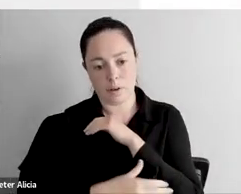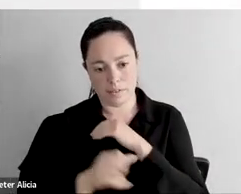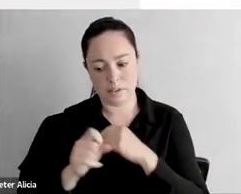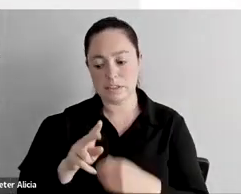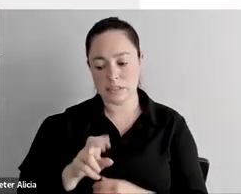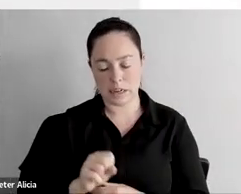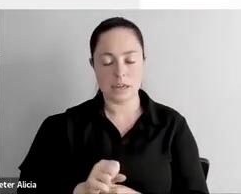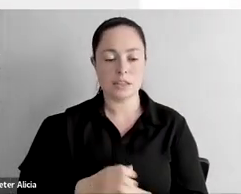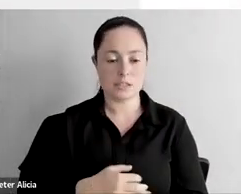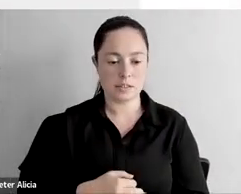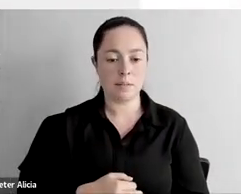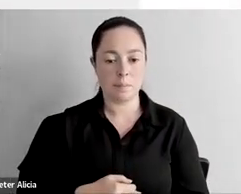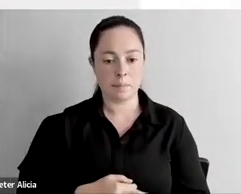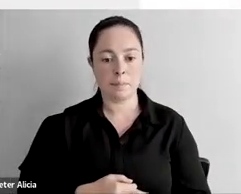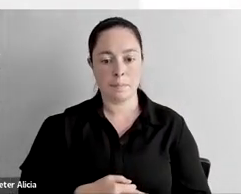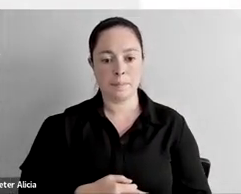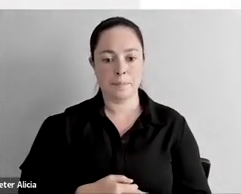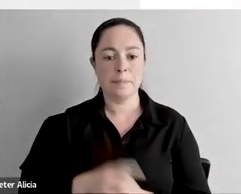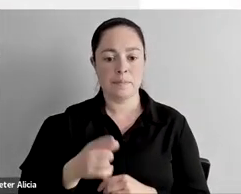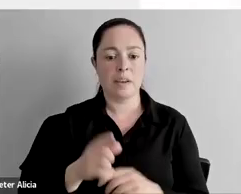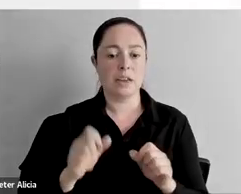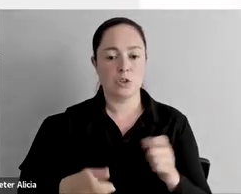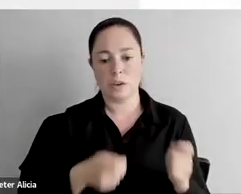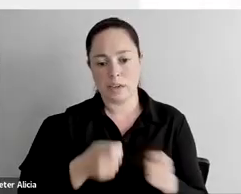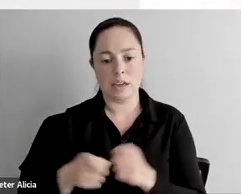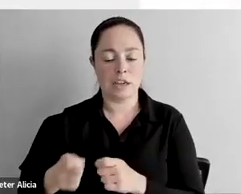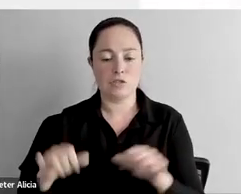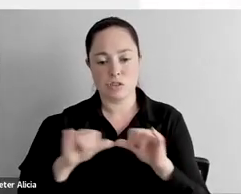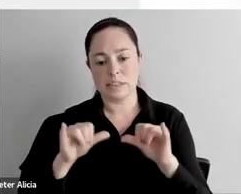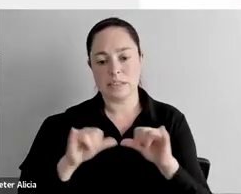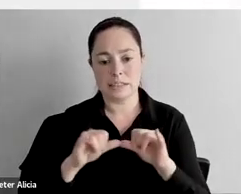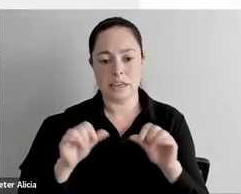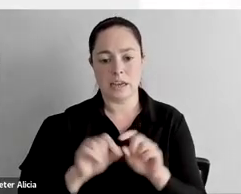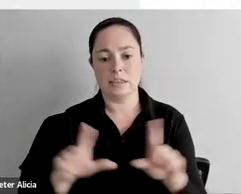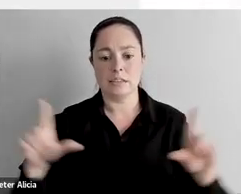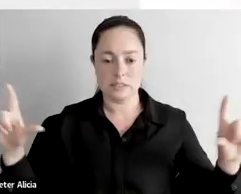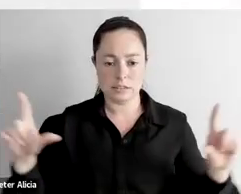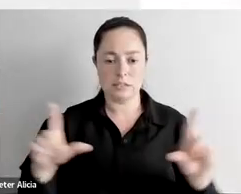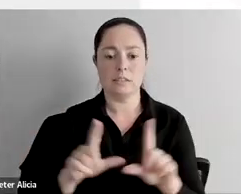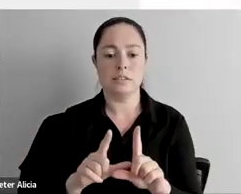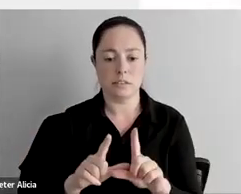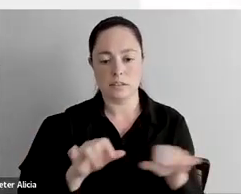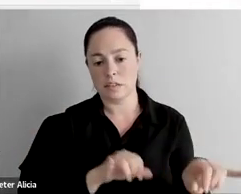And then you can also adjust the size of the text, just like the other dashboards using